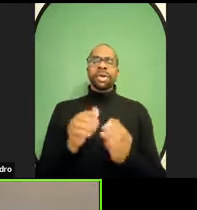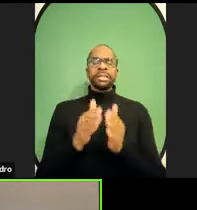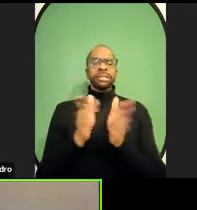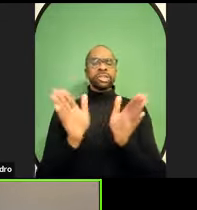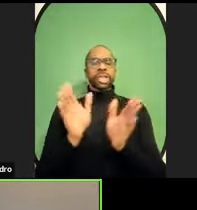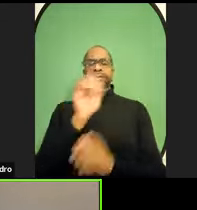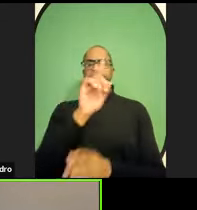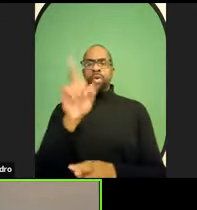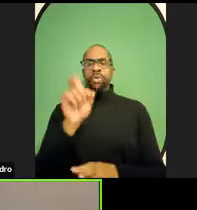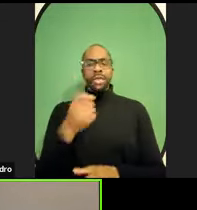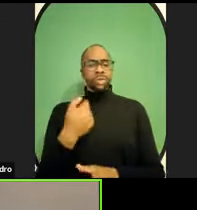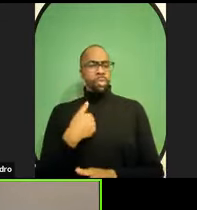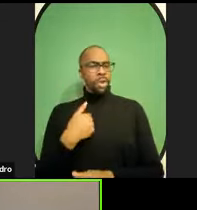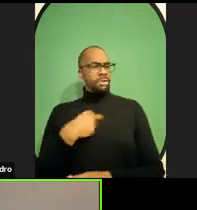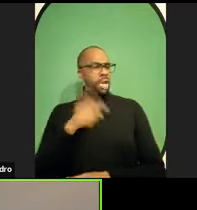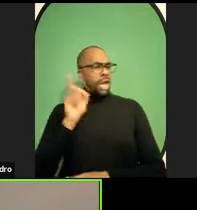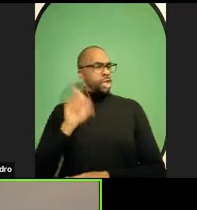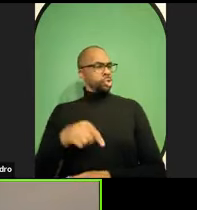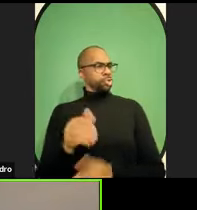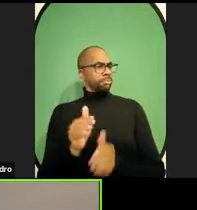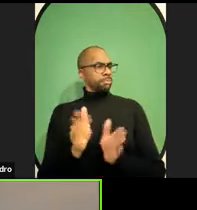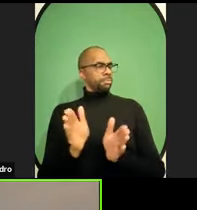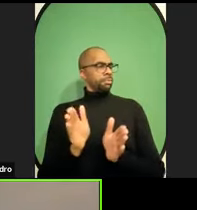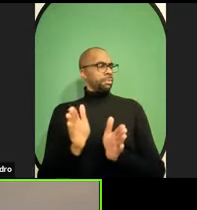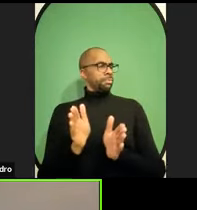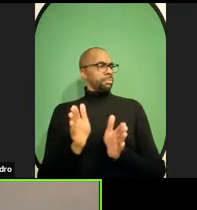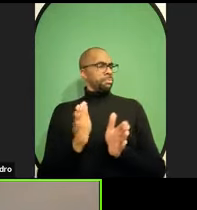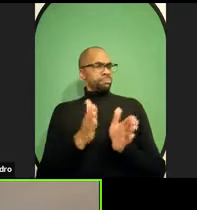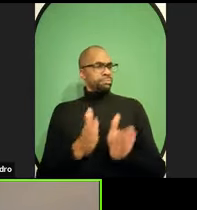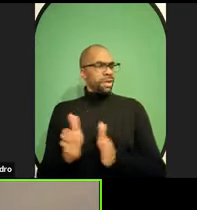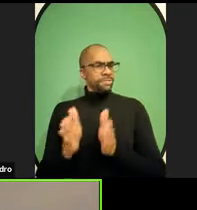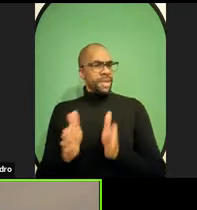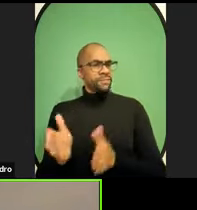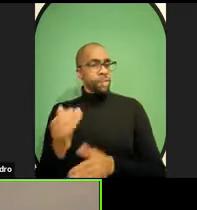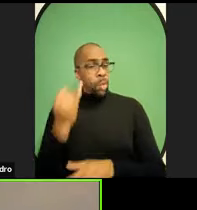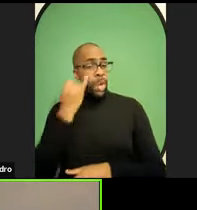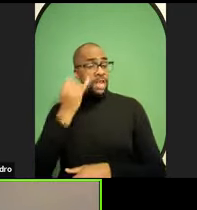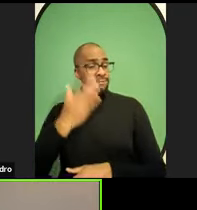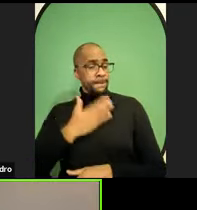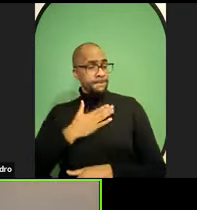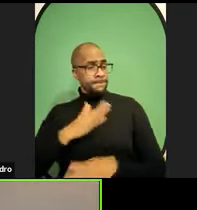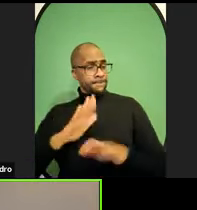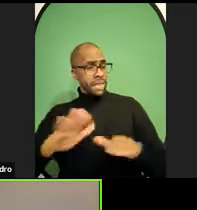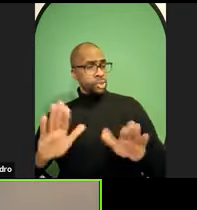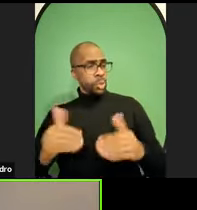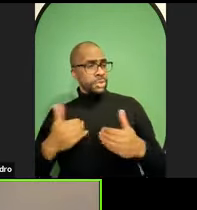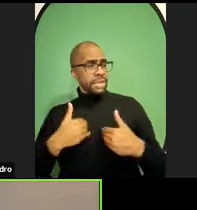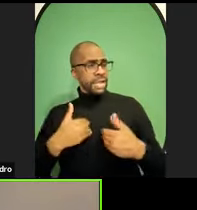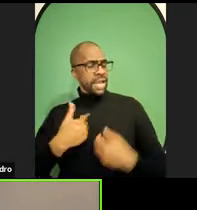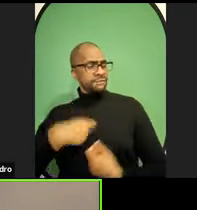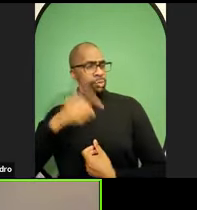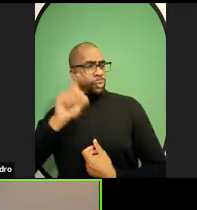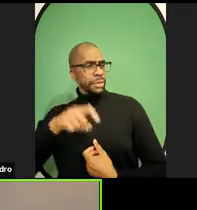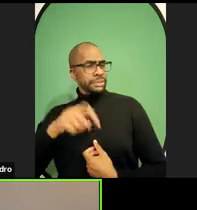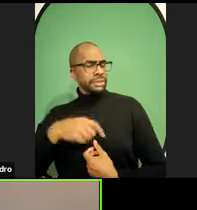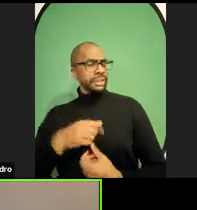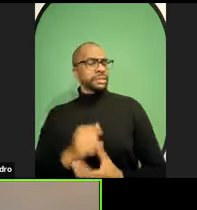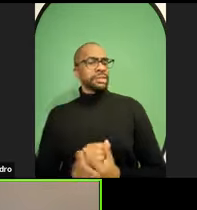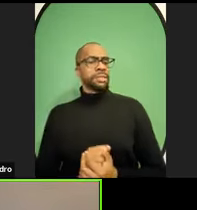es, I think, in general, there's the the general underlying question of like what question of, like, what should I prepare for if my child has sensory needs. when getting vaccinated